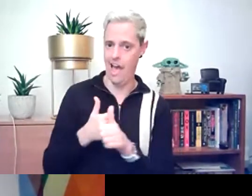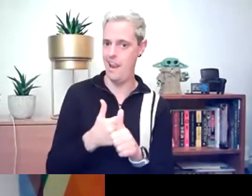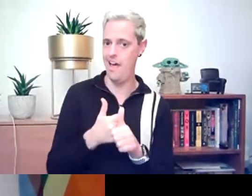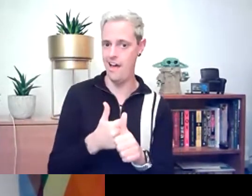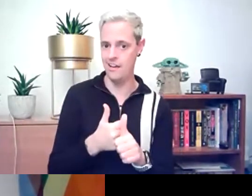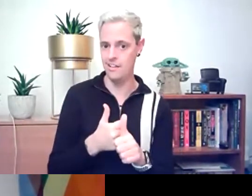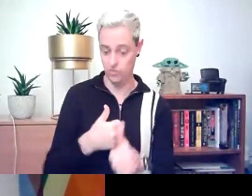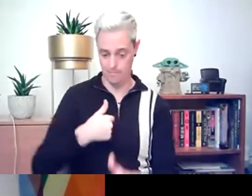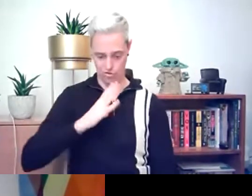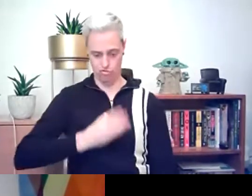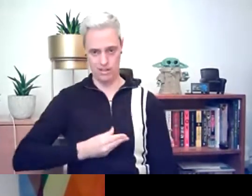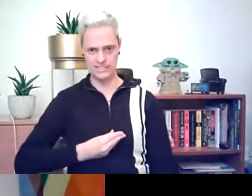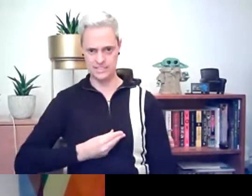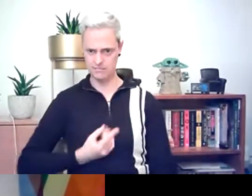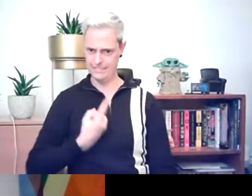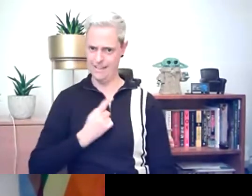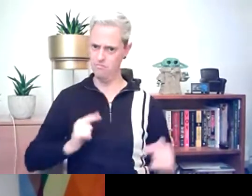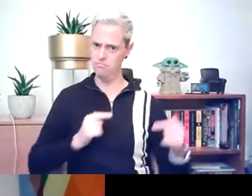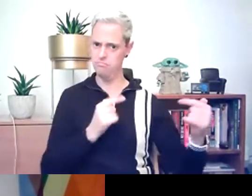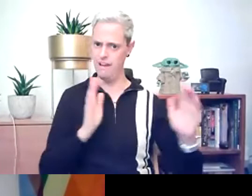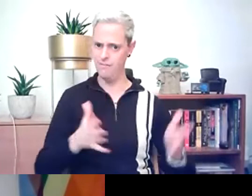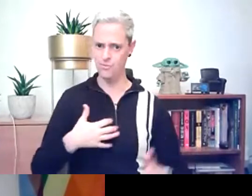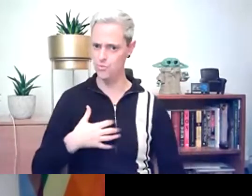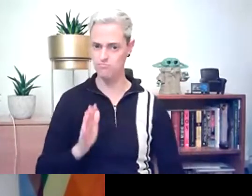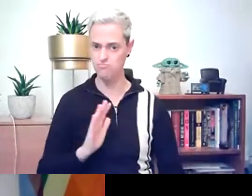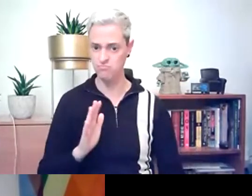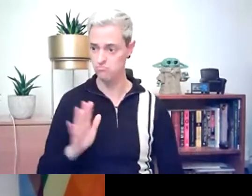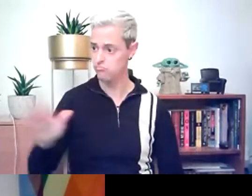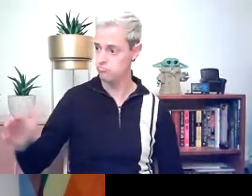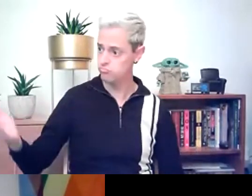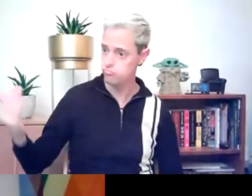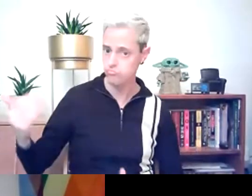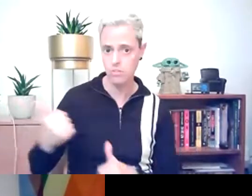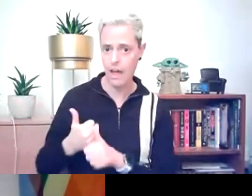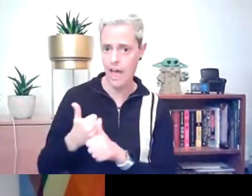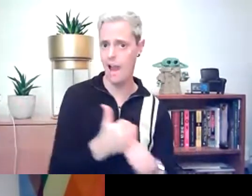it if you will and suppose if you don't 18:35:37 feel that there's ally ship around